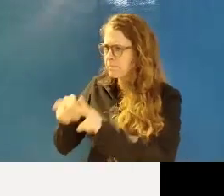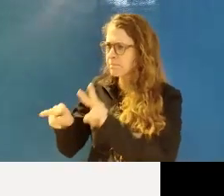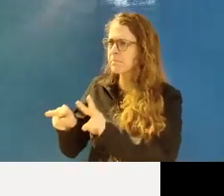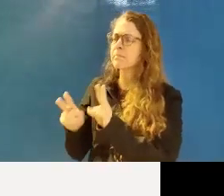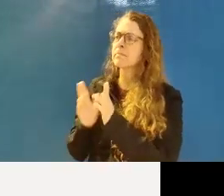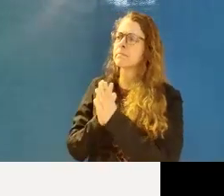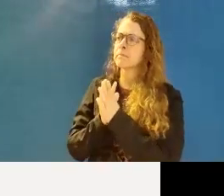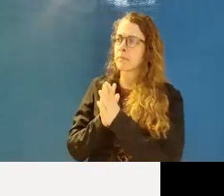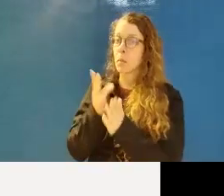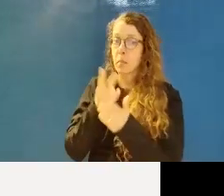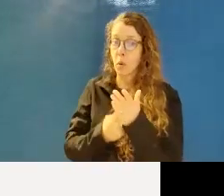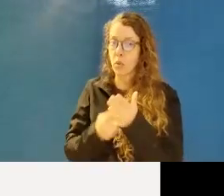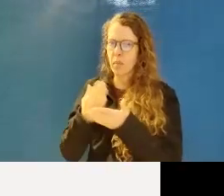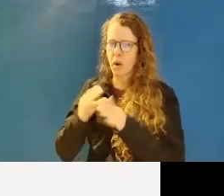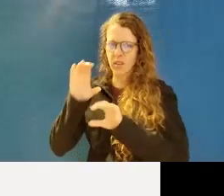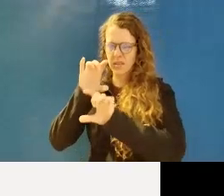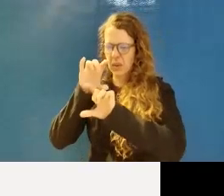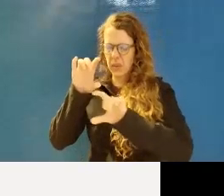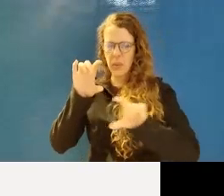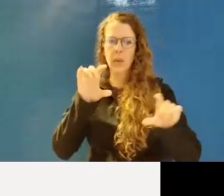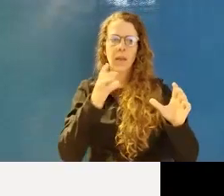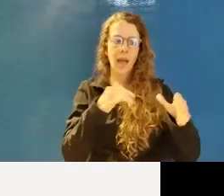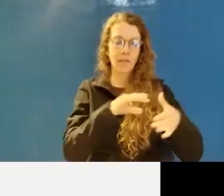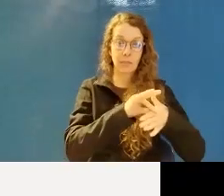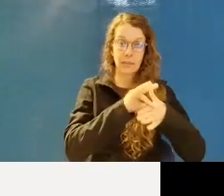for both of the parts, so substantive and also regular interaction.